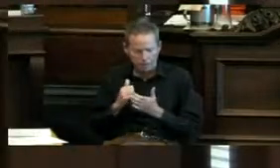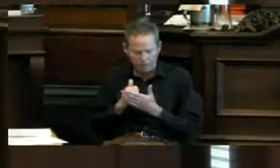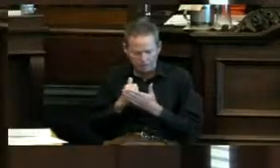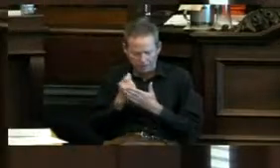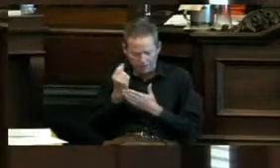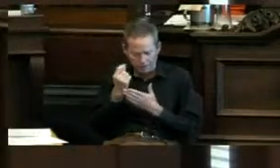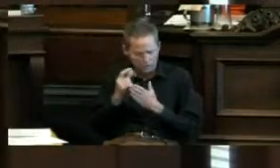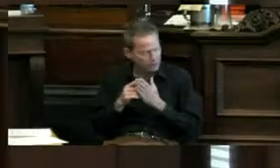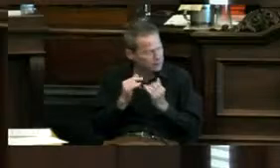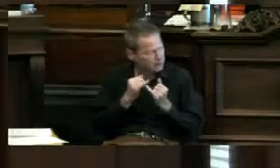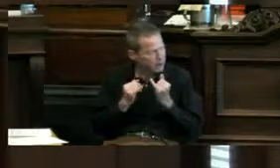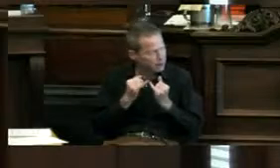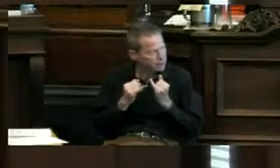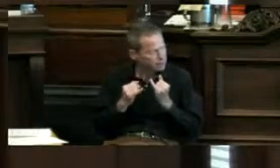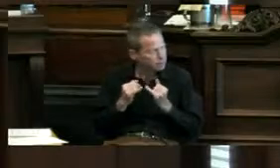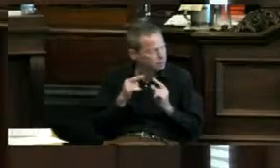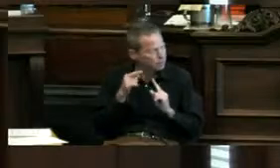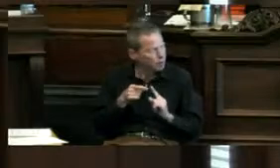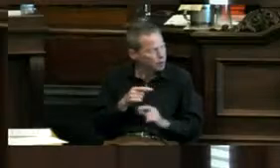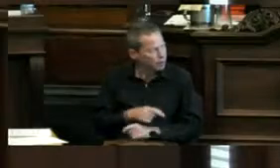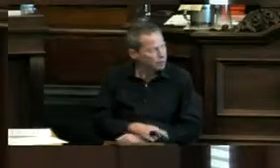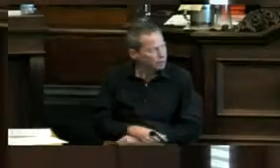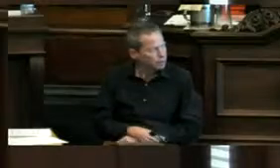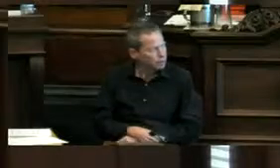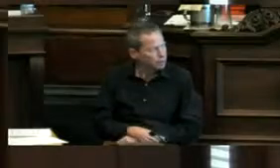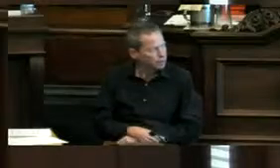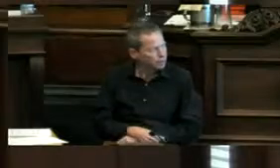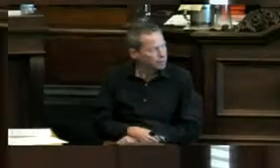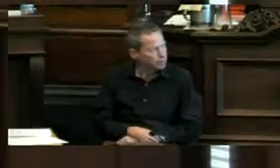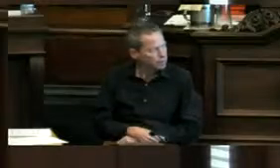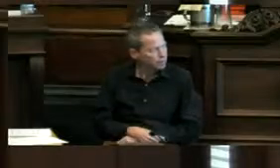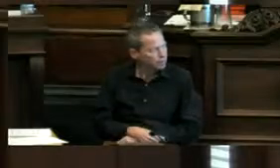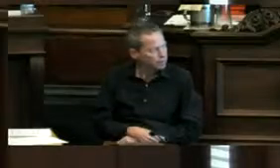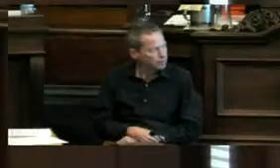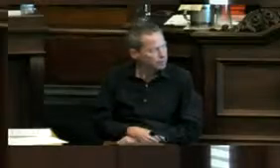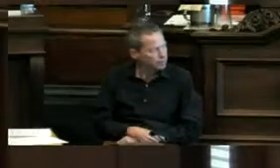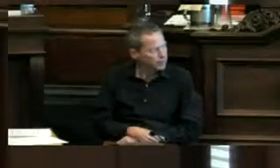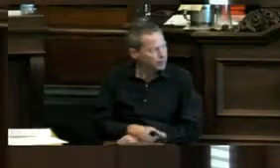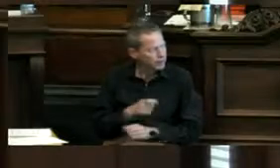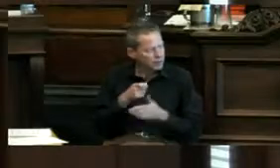presentation. Only one question from me, which is just helping